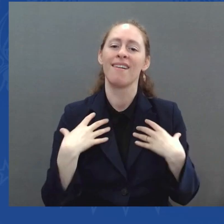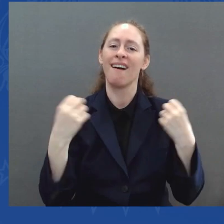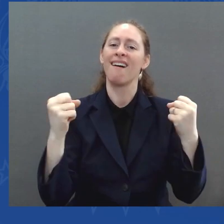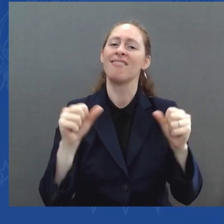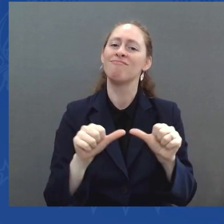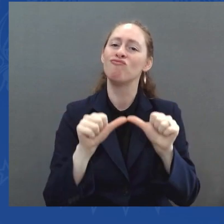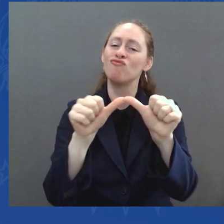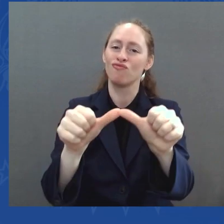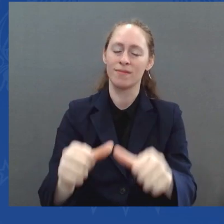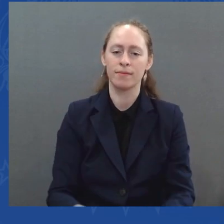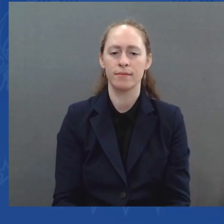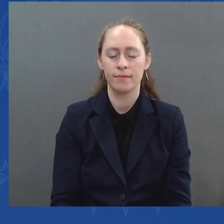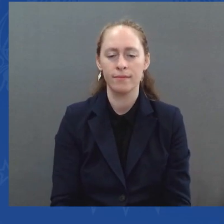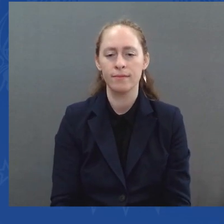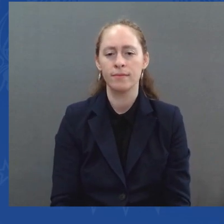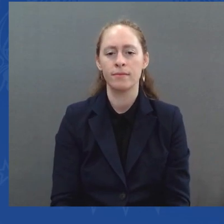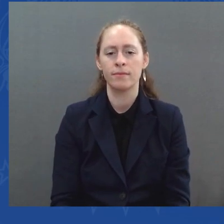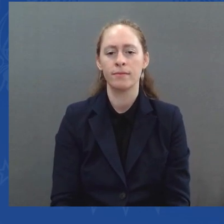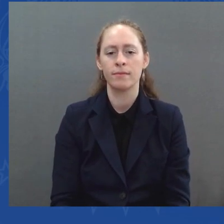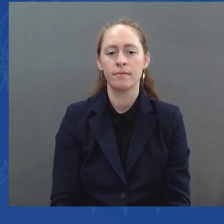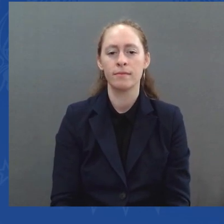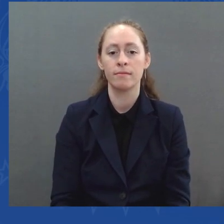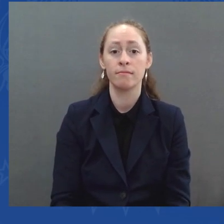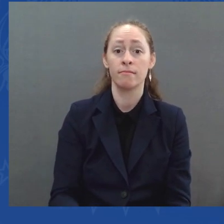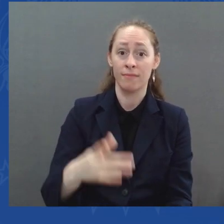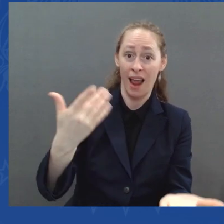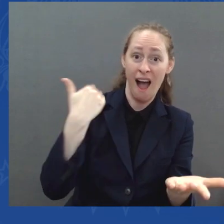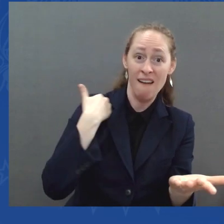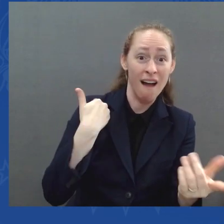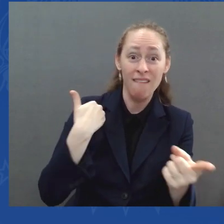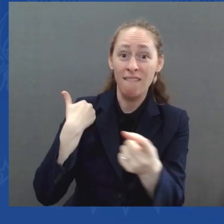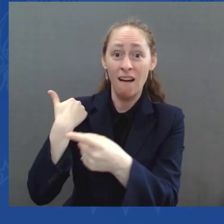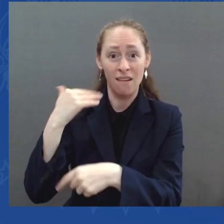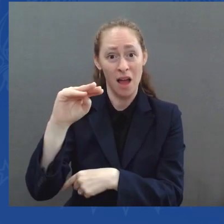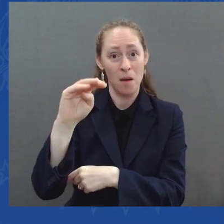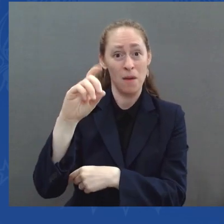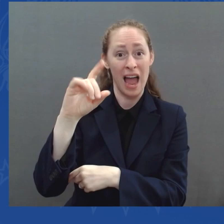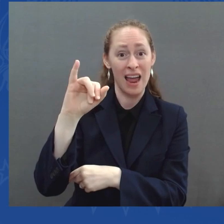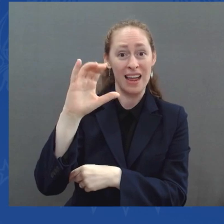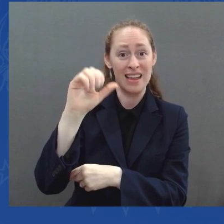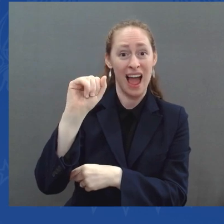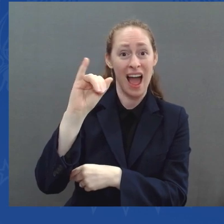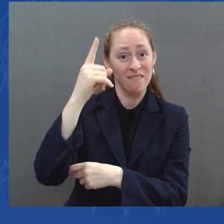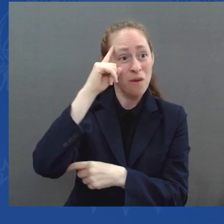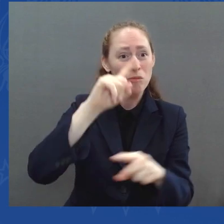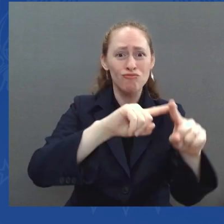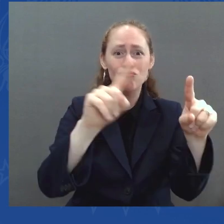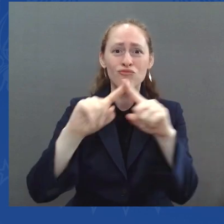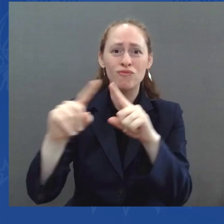Protecting the health and wellbeing of the people of our nation should not be a partisan issue.